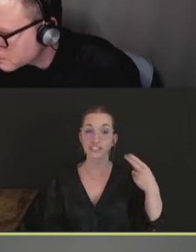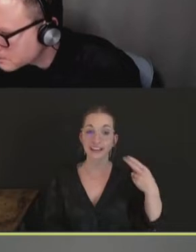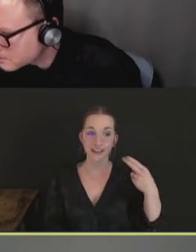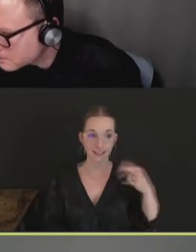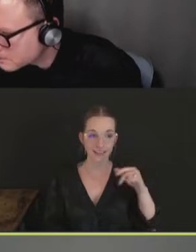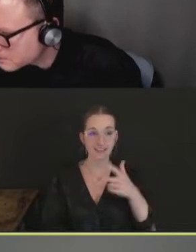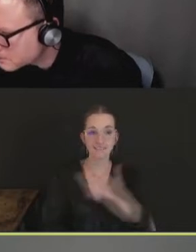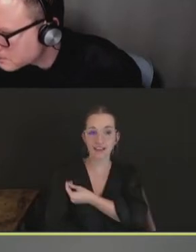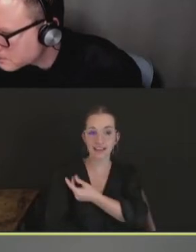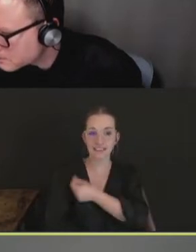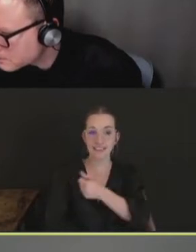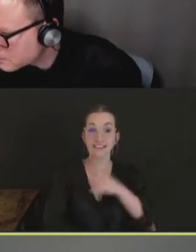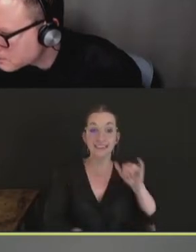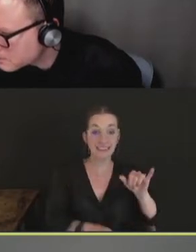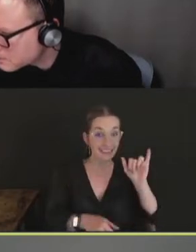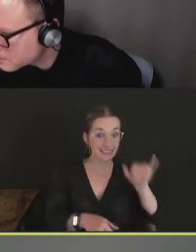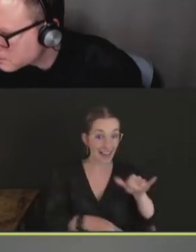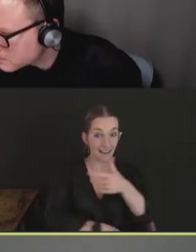disease and Parkinson's disease.